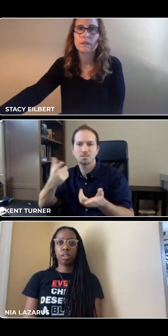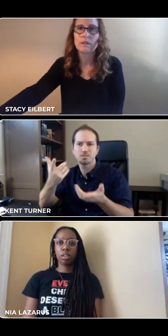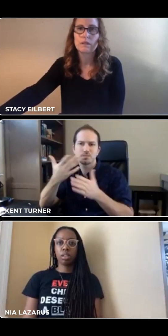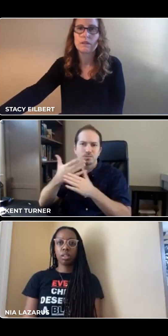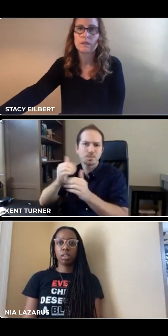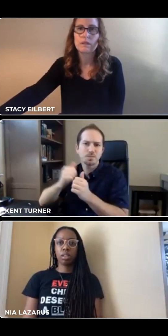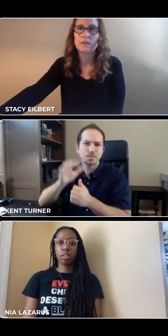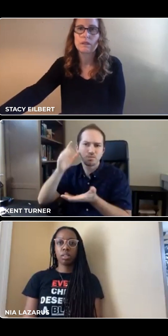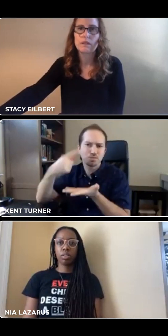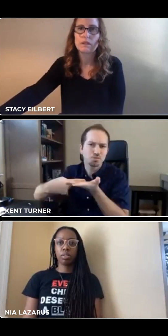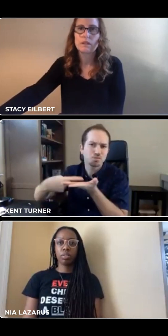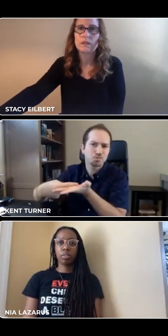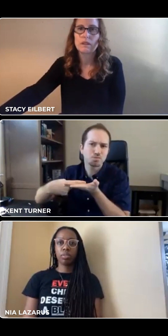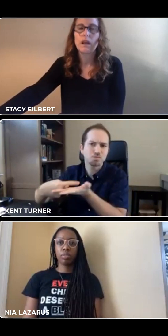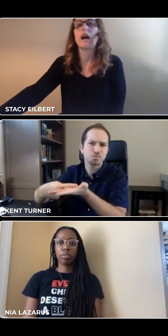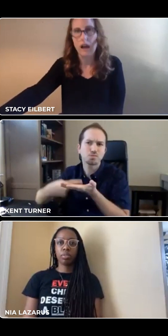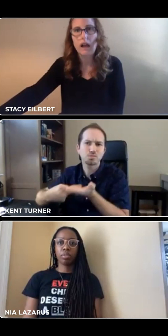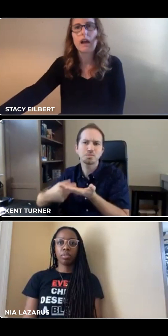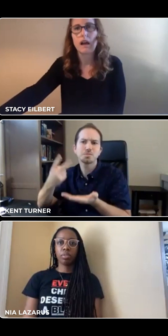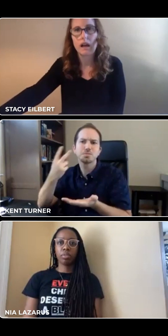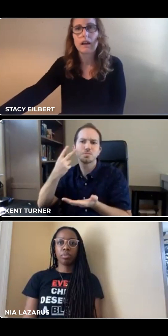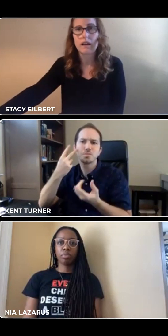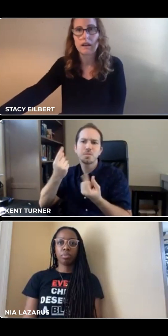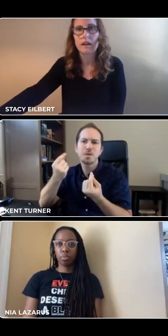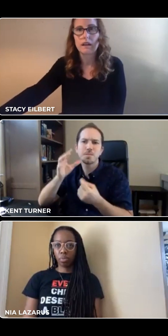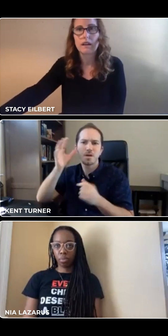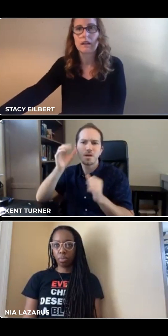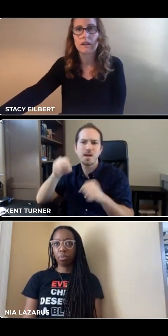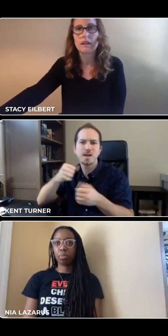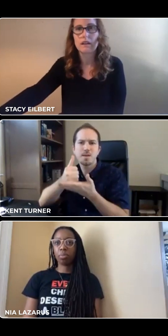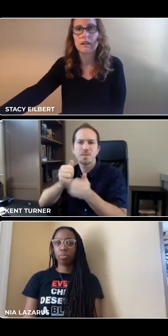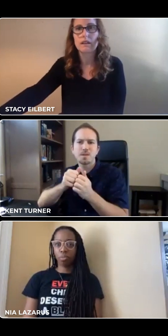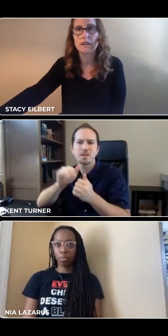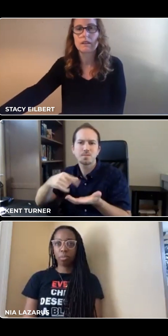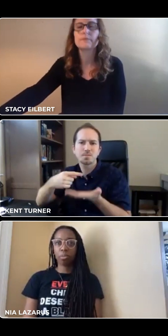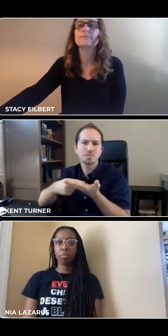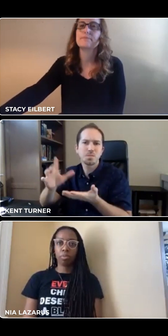more time with them, those IEP goals should be shared and discussed with parents, to see